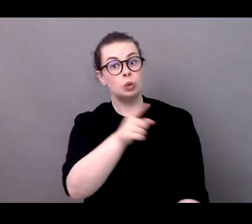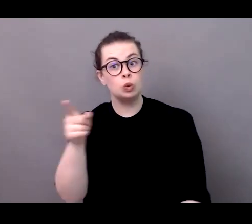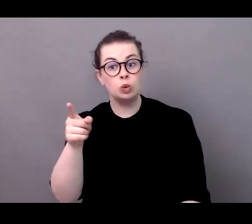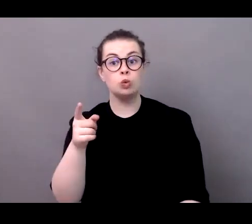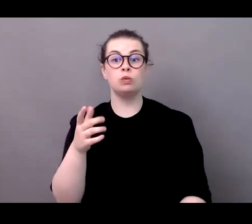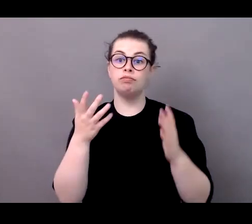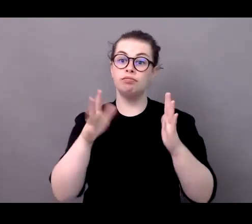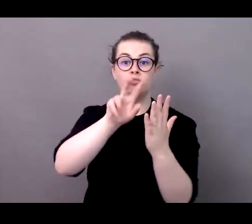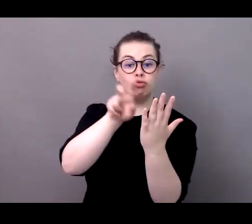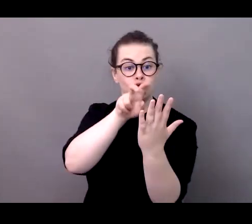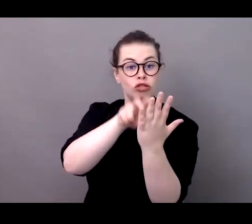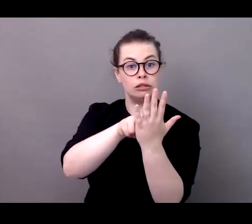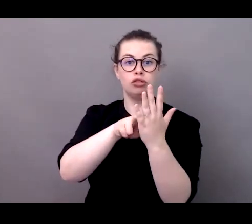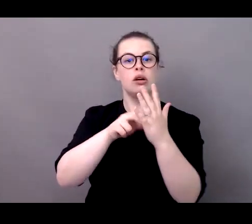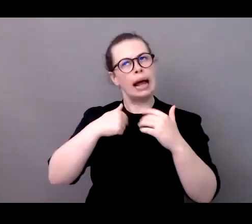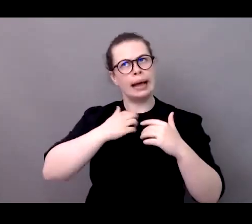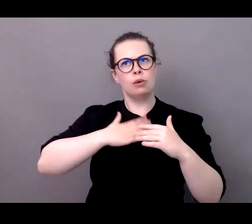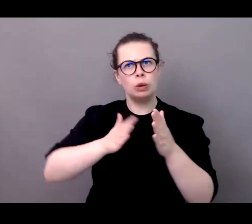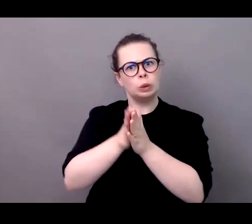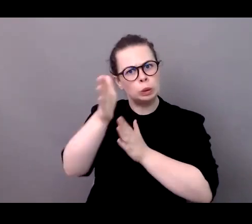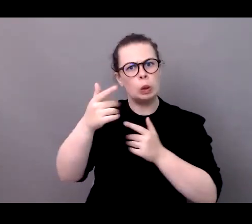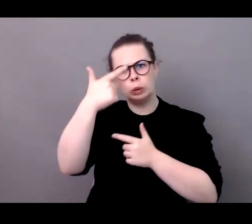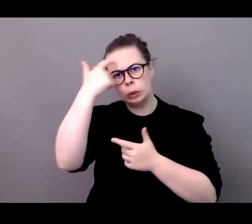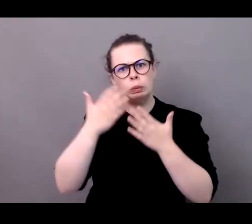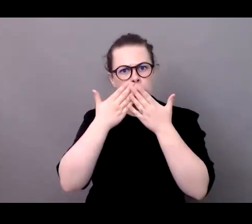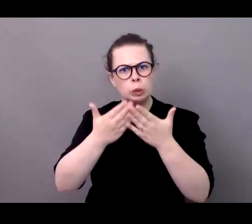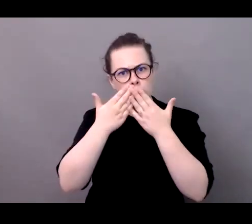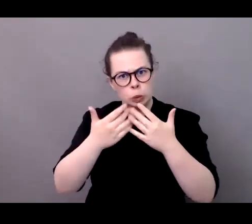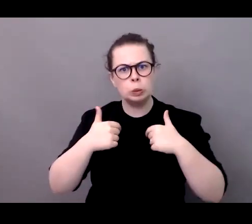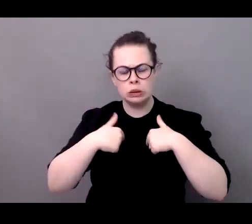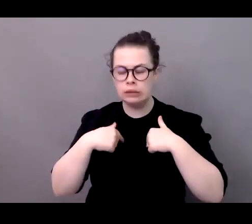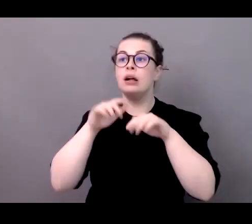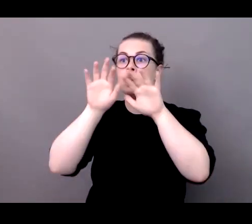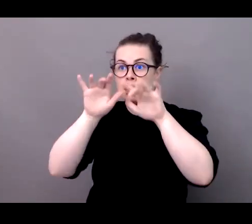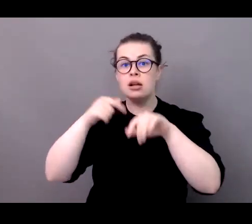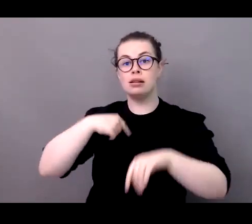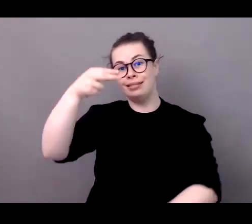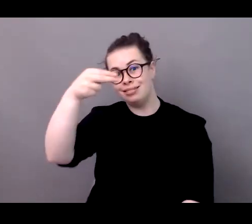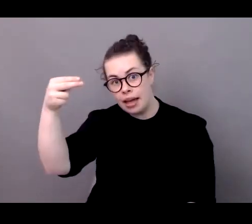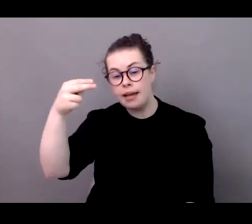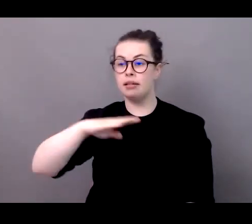that you needed captioning or International Sign Language interpretation for accessibility,